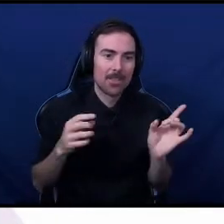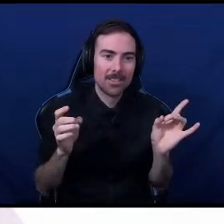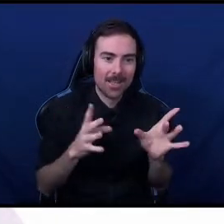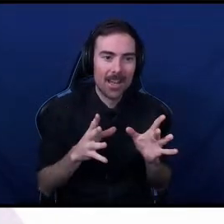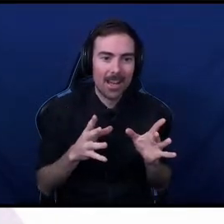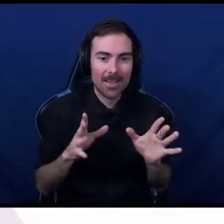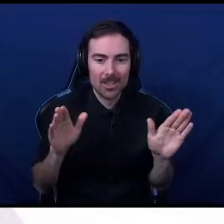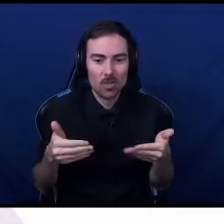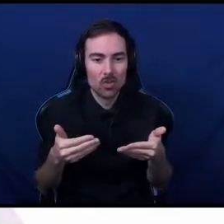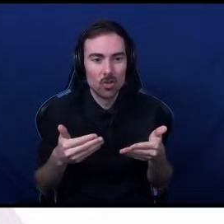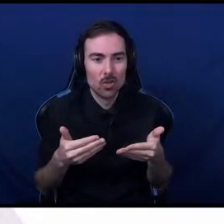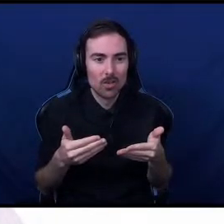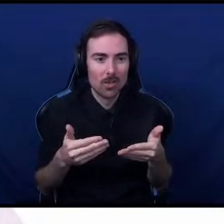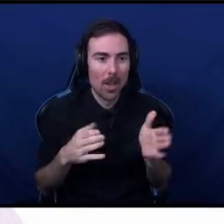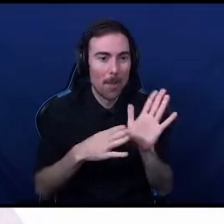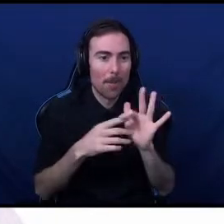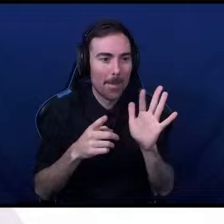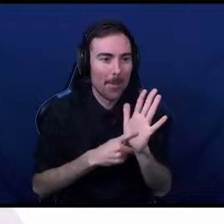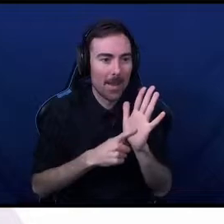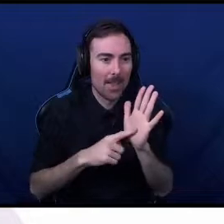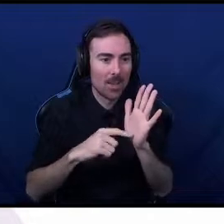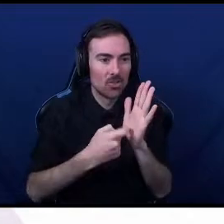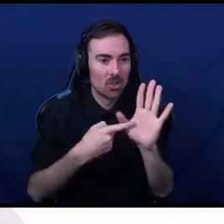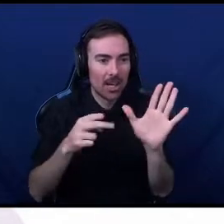amazing Mel Tran to everyone, Mel is going to moderate this